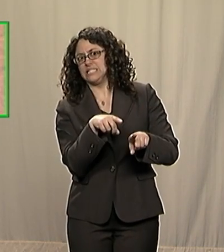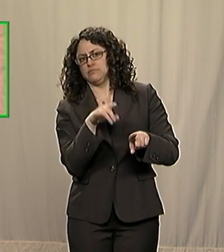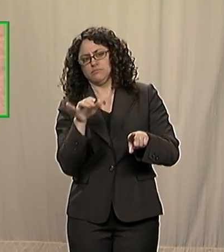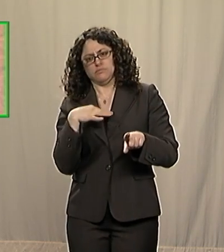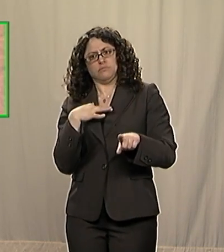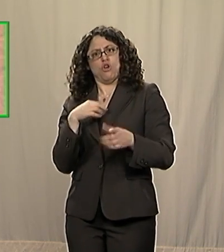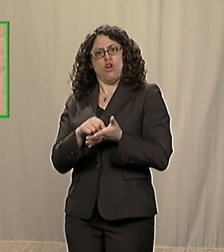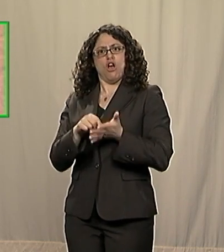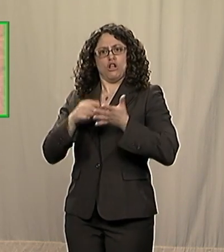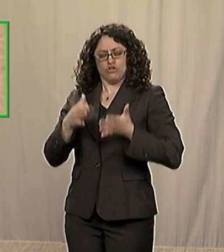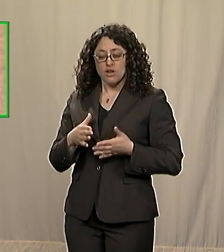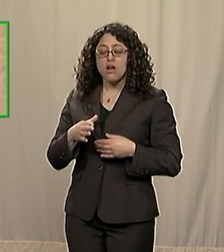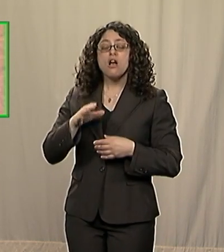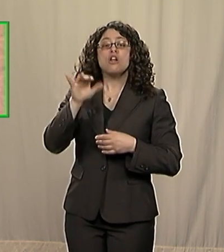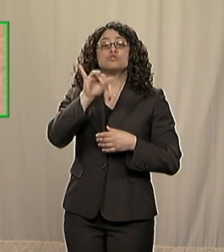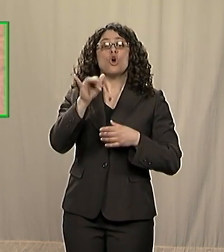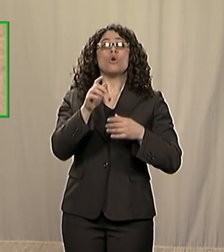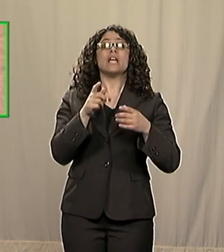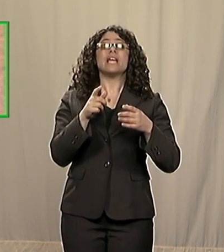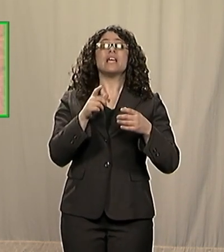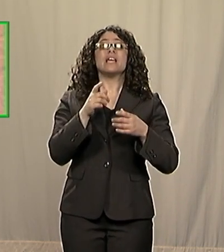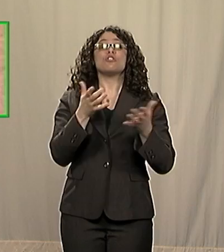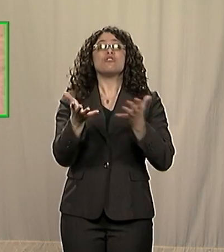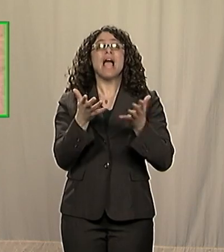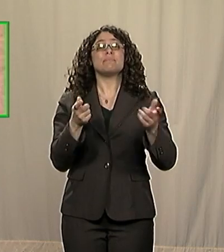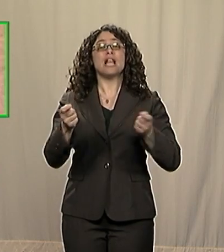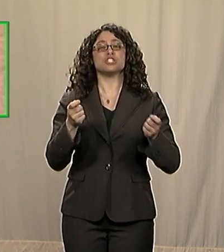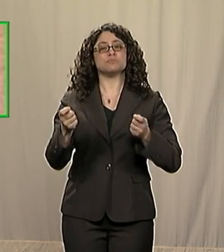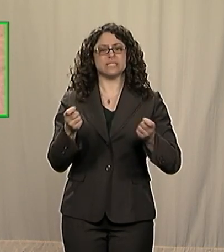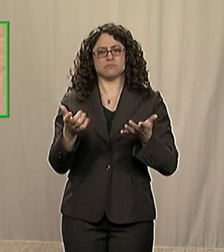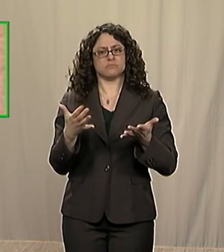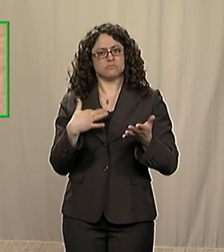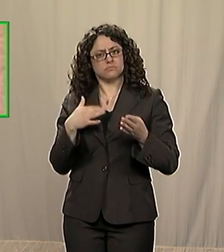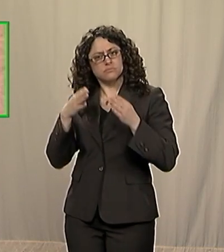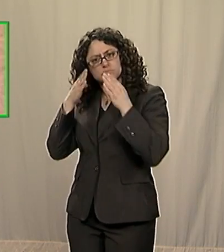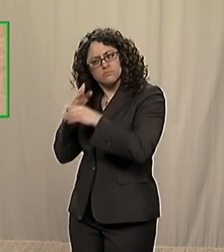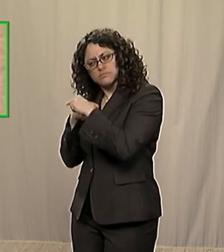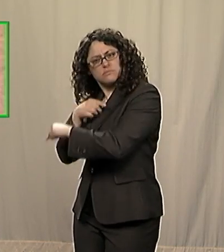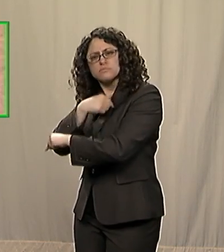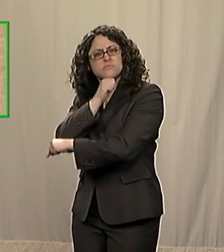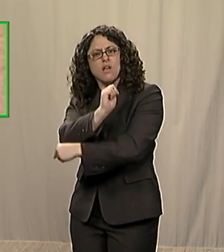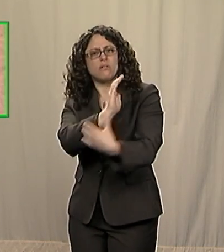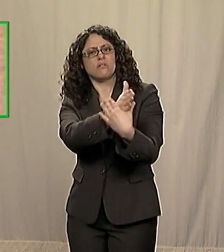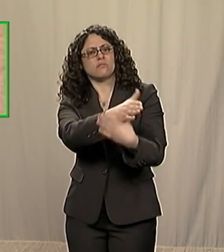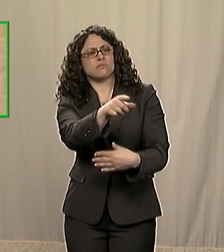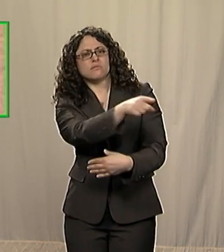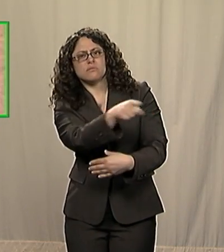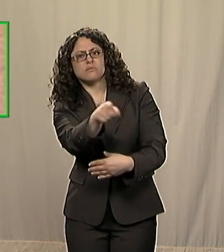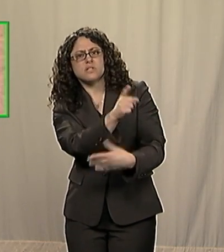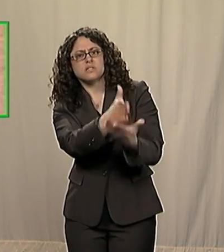on the single interactant. There probably won't be any stopping of the interaction, but it's very focused.